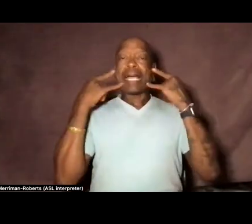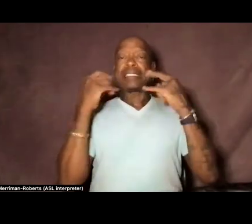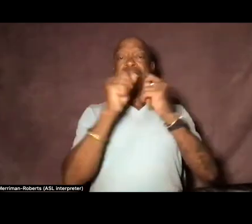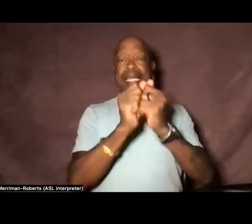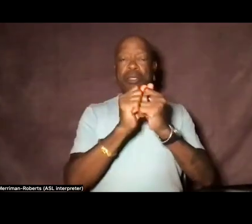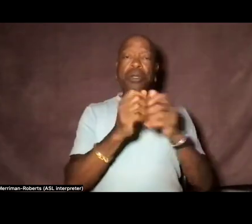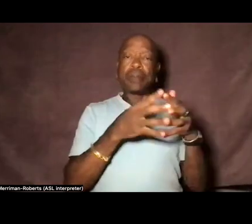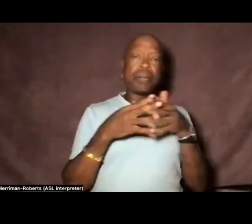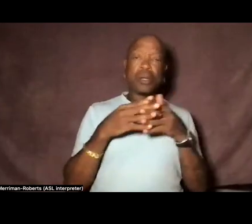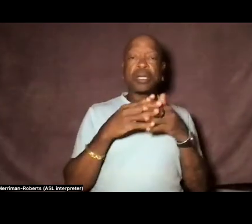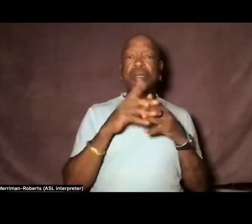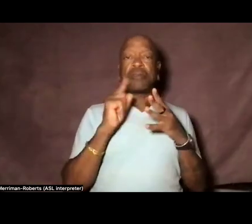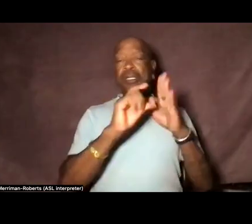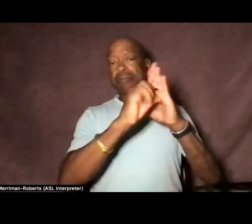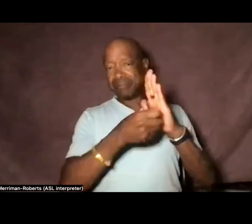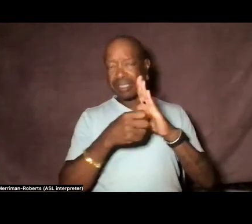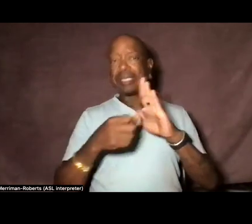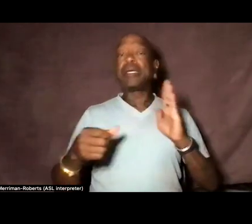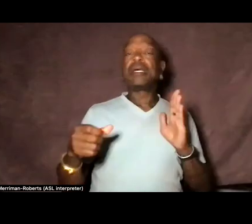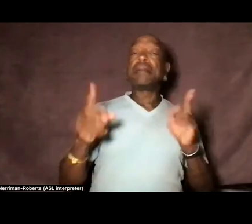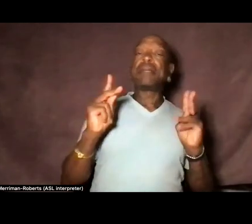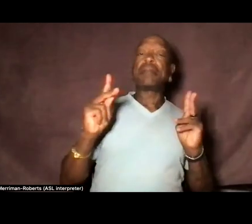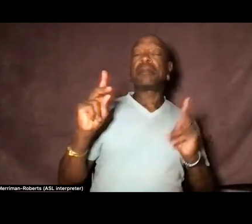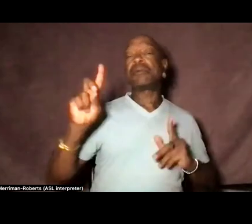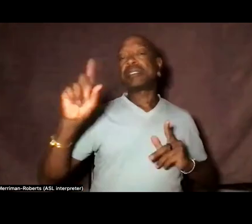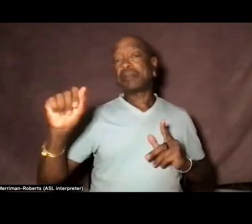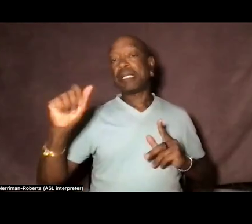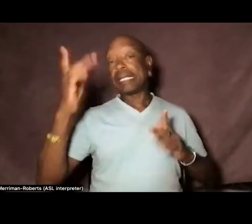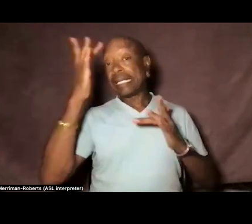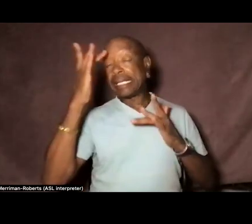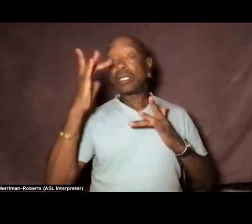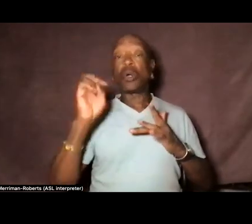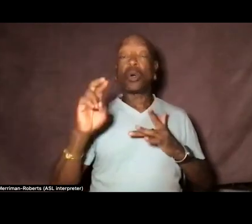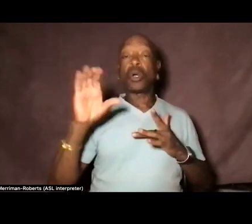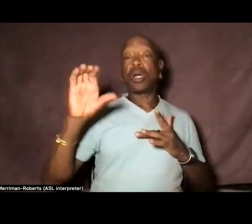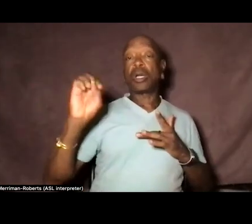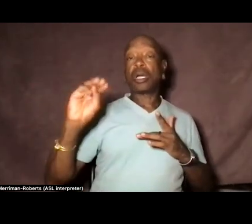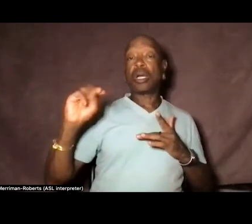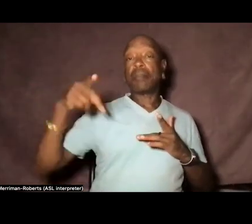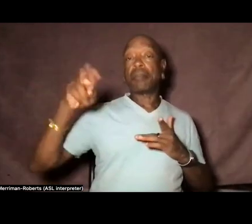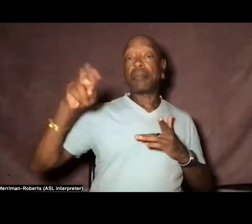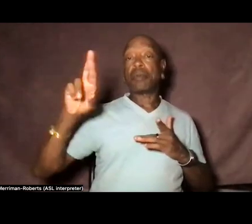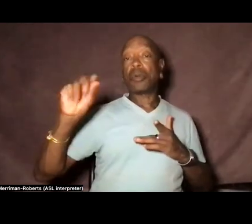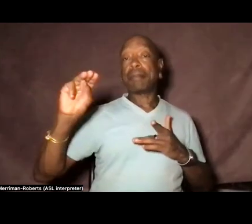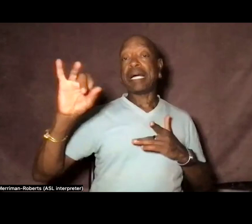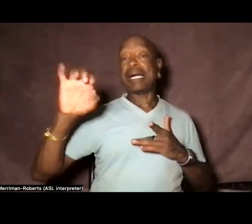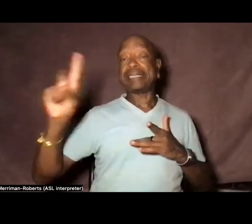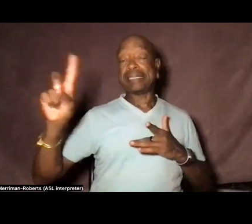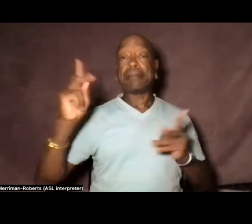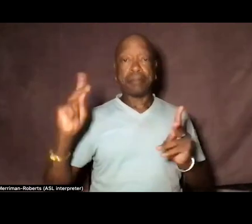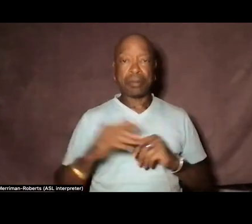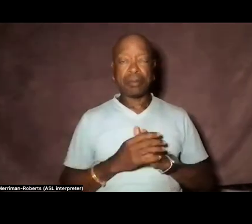faced by disabled ill and immunocompromised individuals I initiated this educational